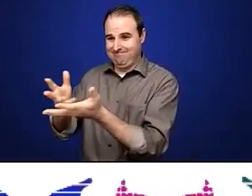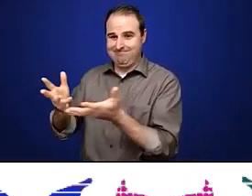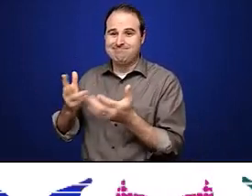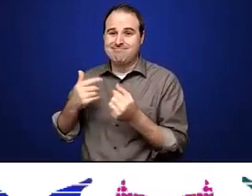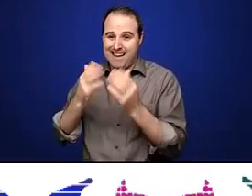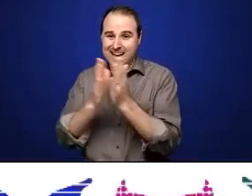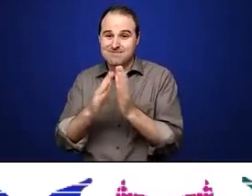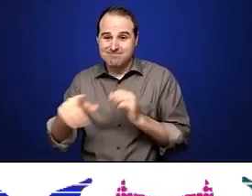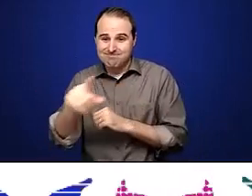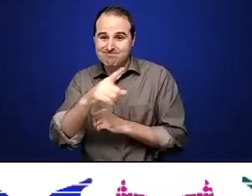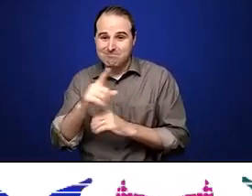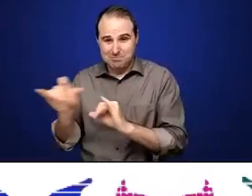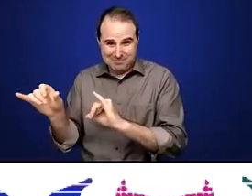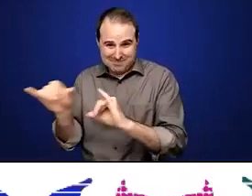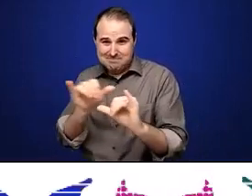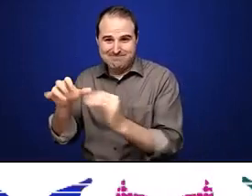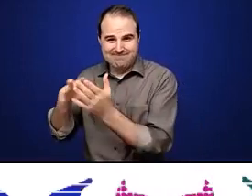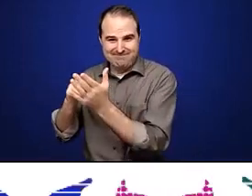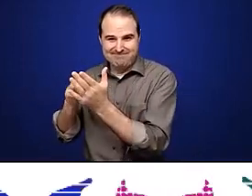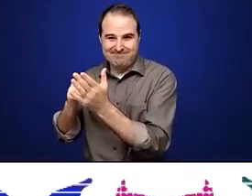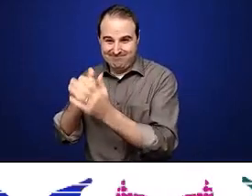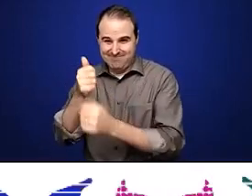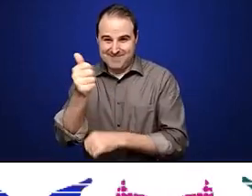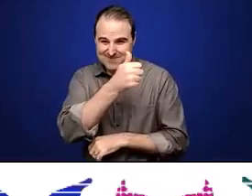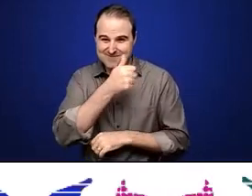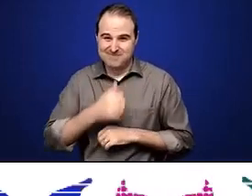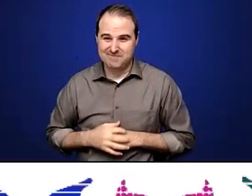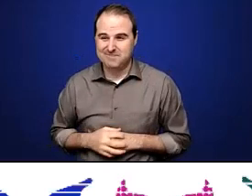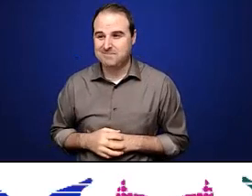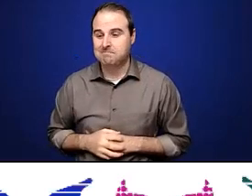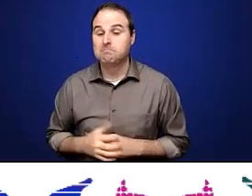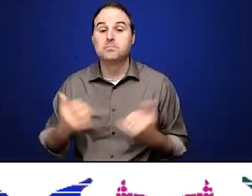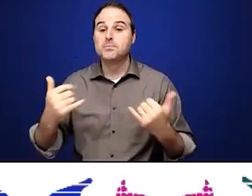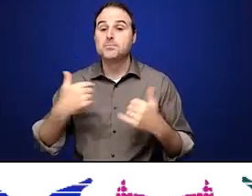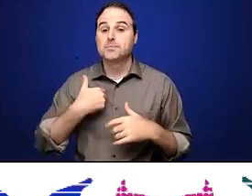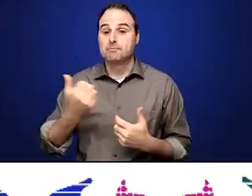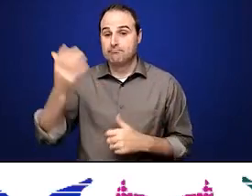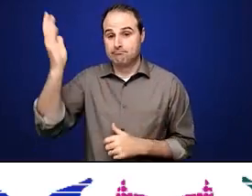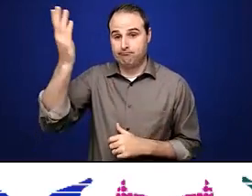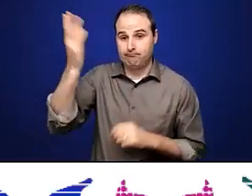So a little bit of what I wanted to speak about today was providing some background information on spinal cord